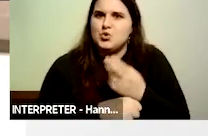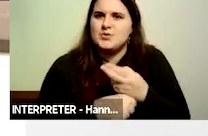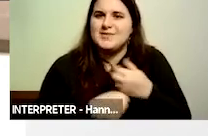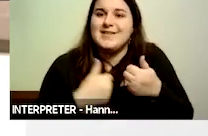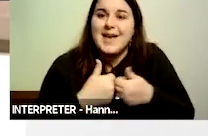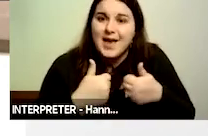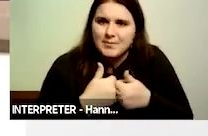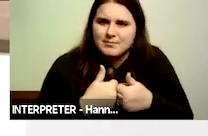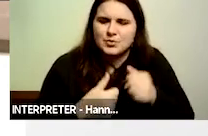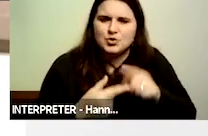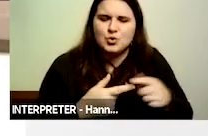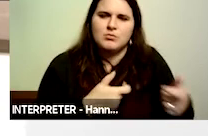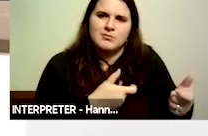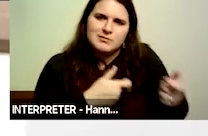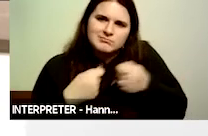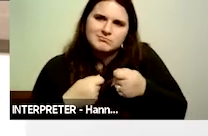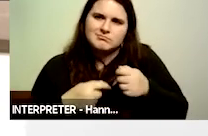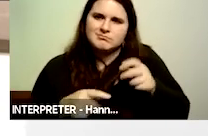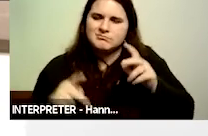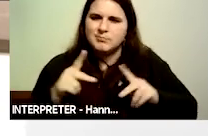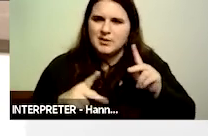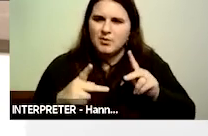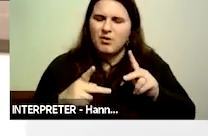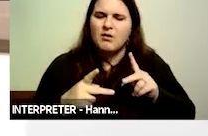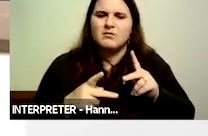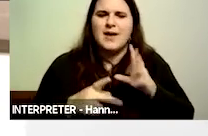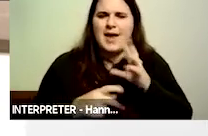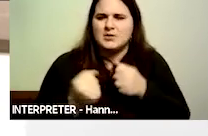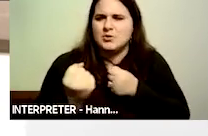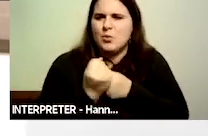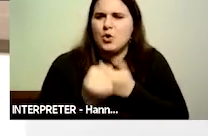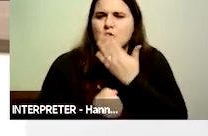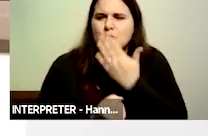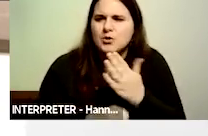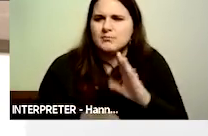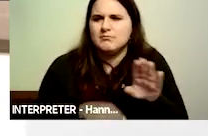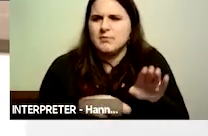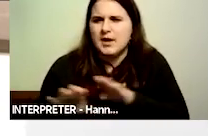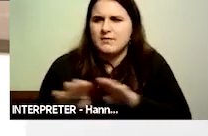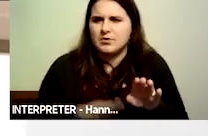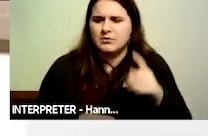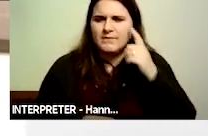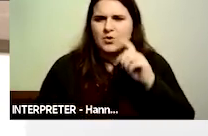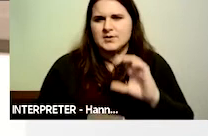Ben Woelk: Reinforce the types of behavior that we wanted to see and we also rewarded badges for